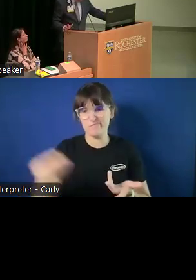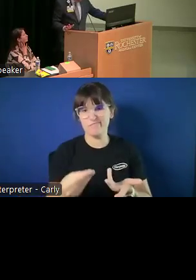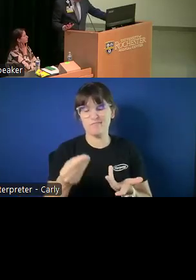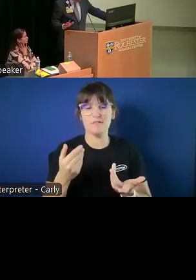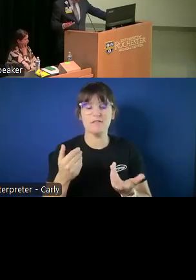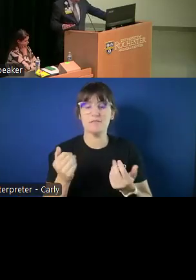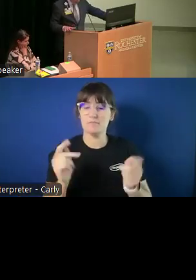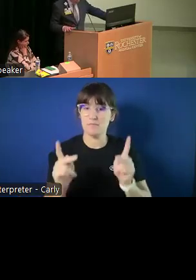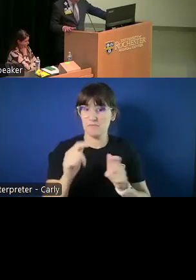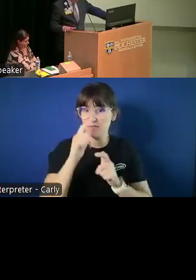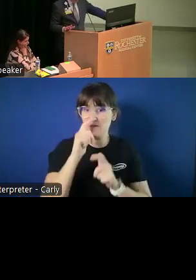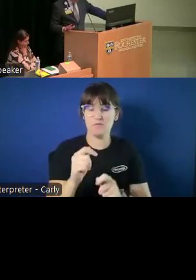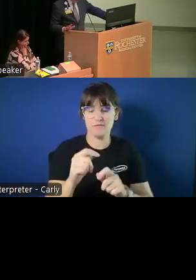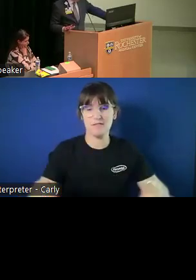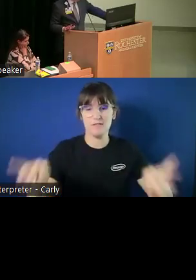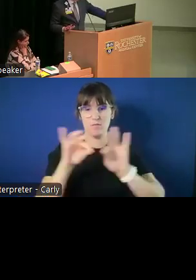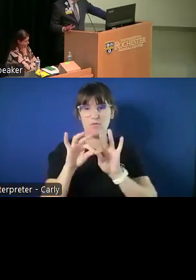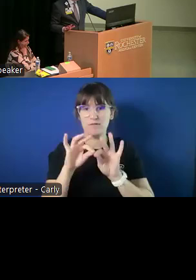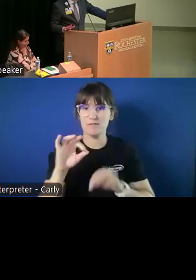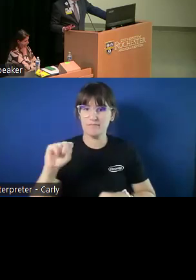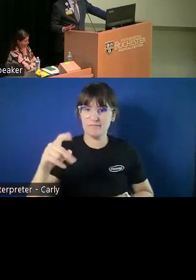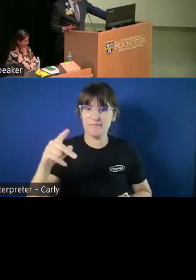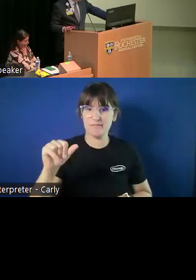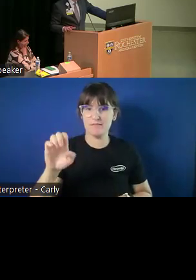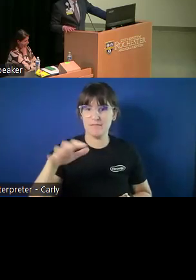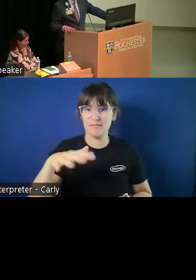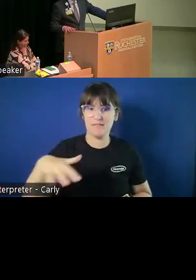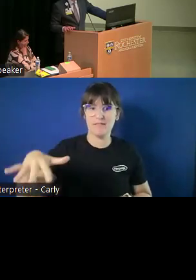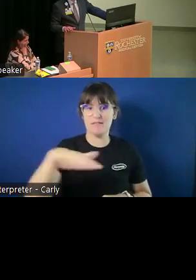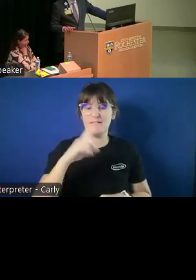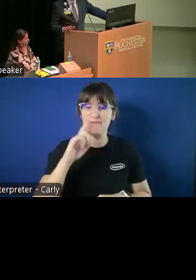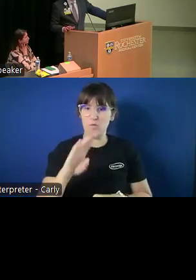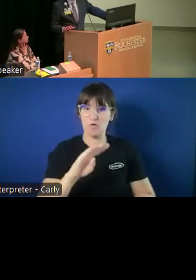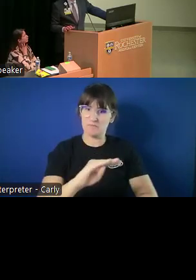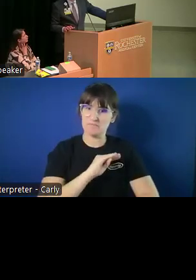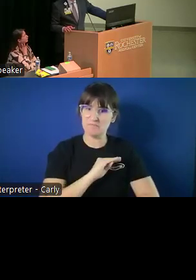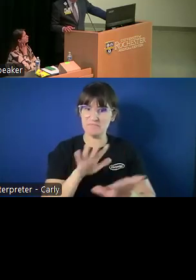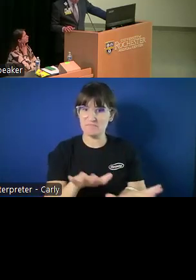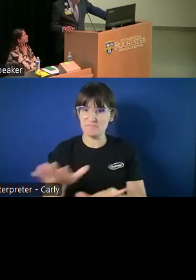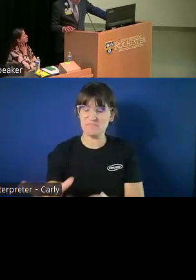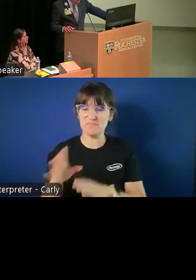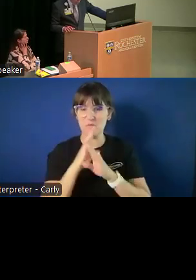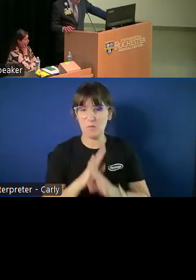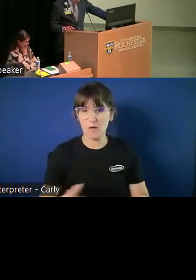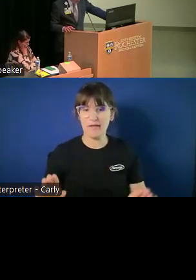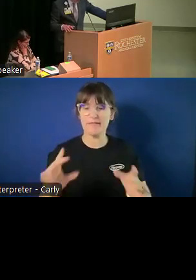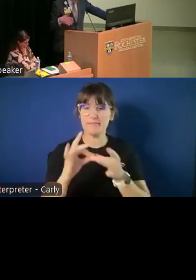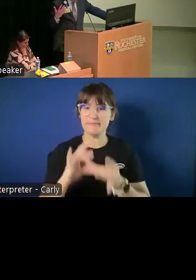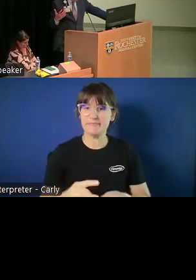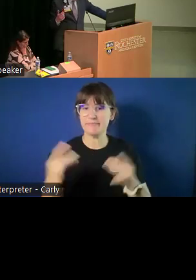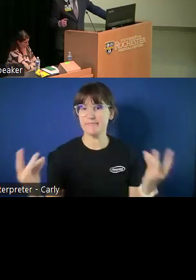interested uh in the importance of uh space for respit exercise and quiet we know professional